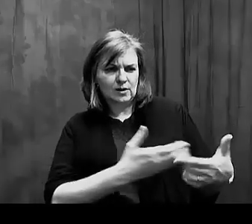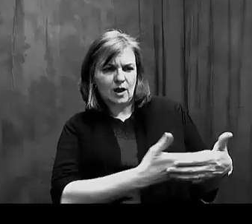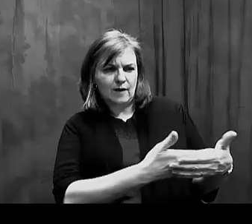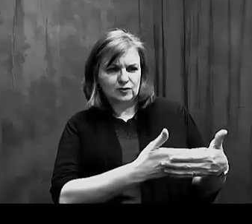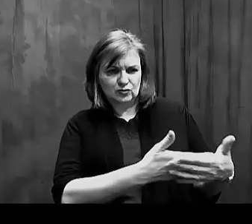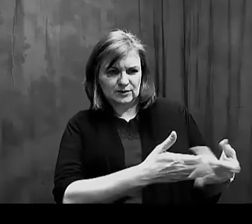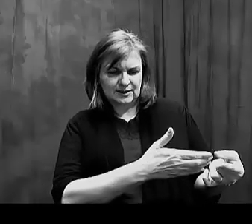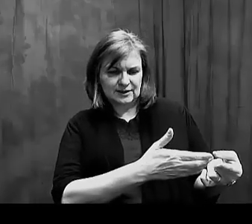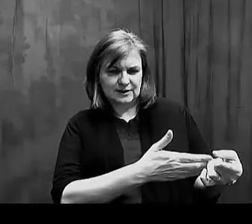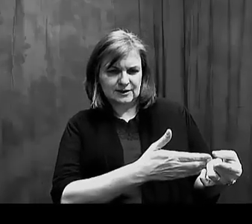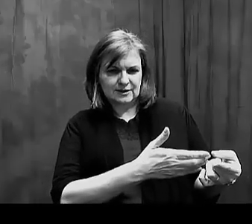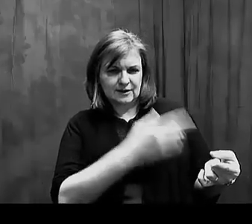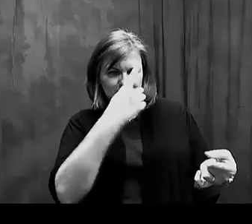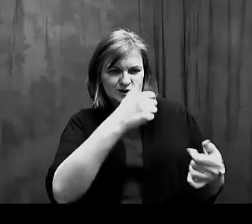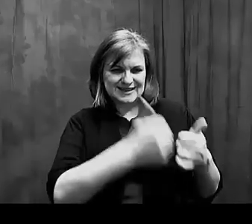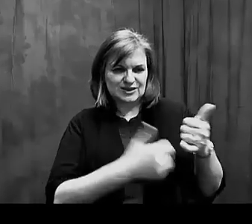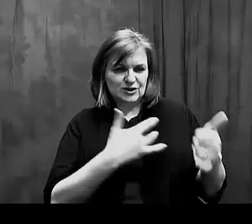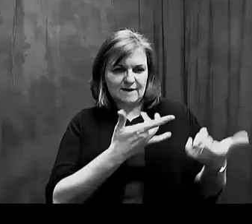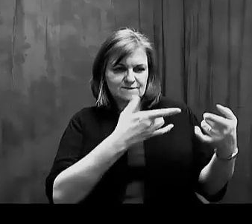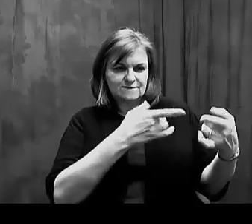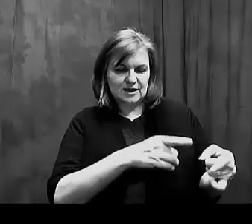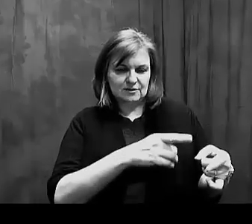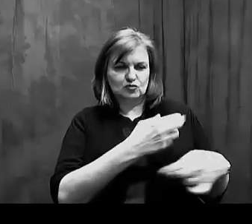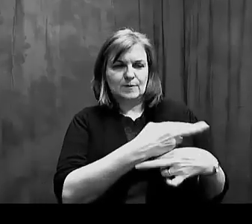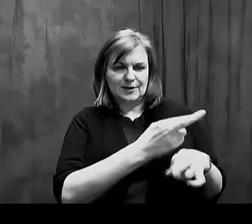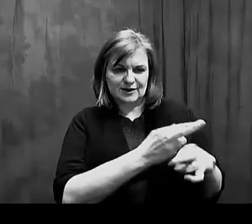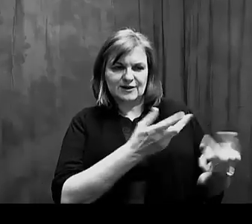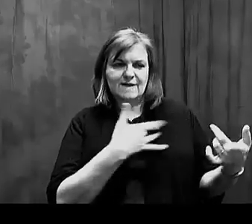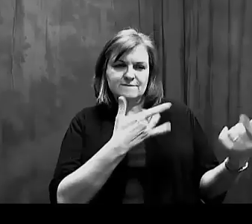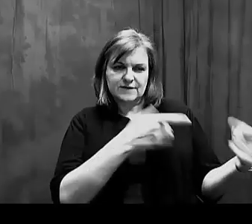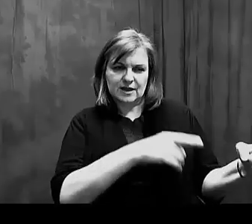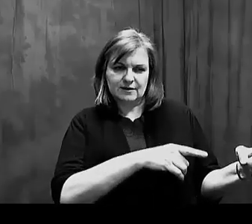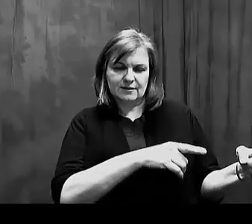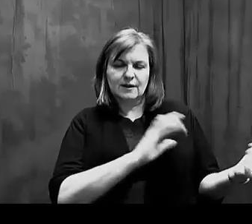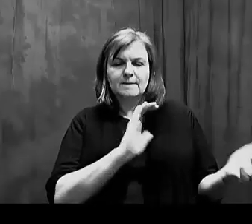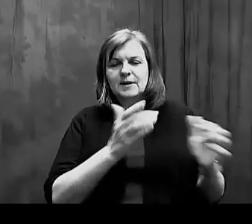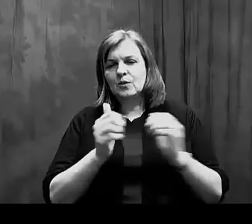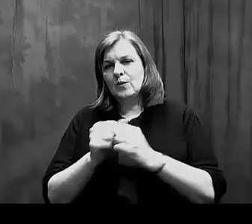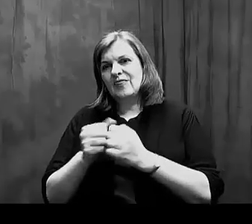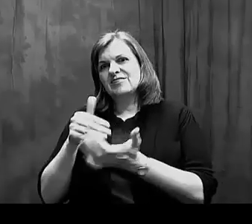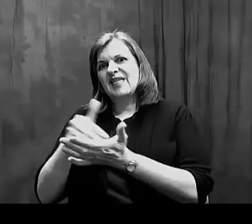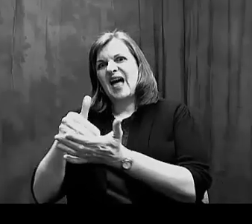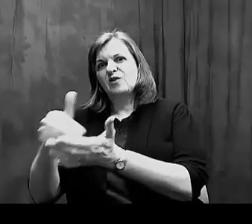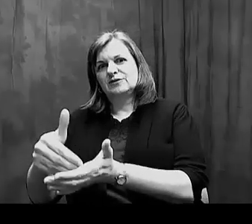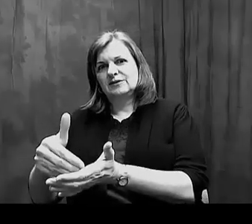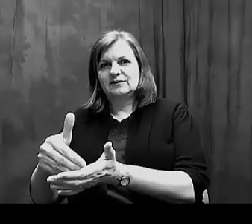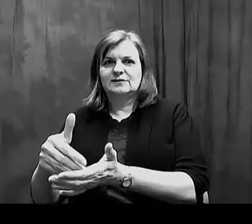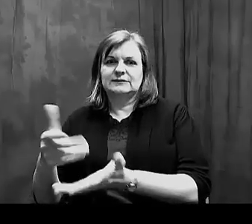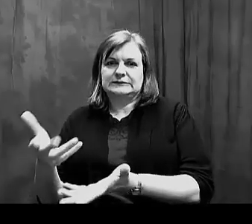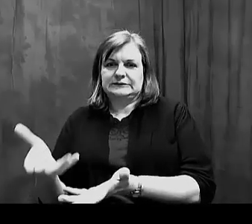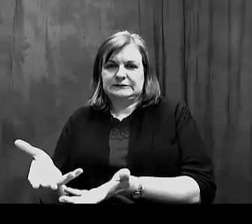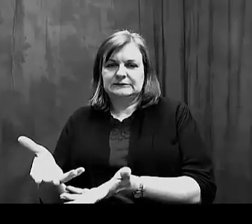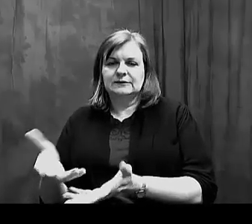time humans one per cycle typically - we will get in to twins and so on later